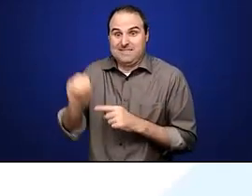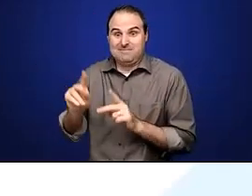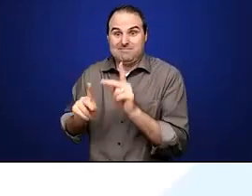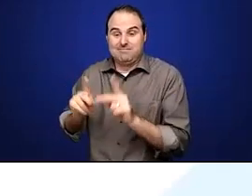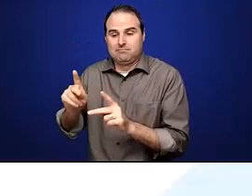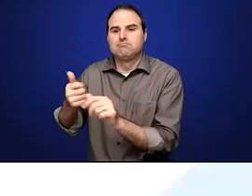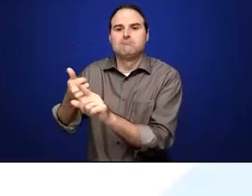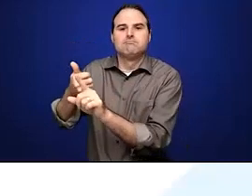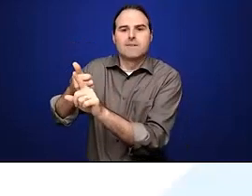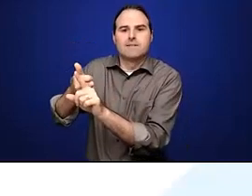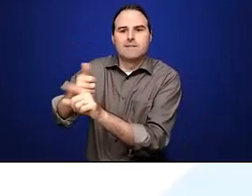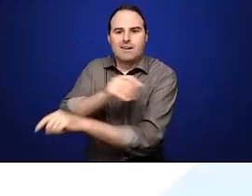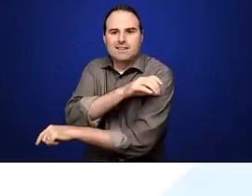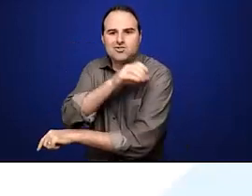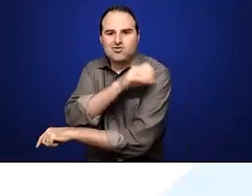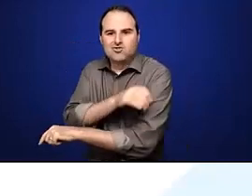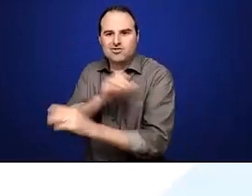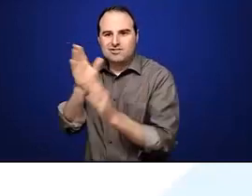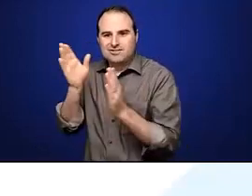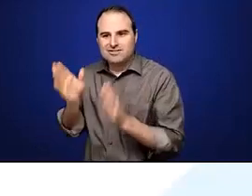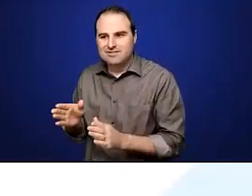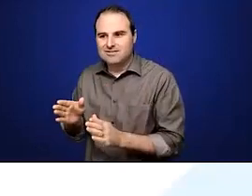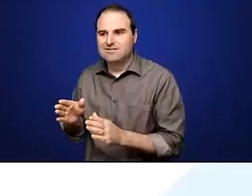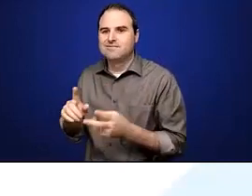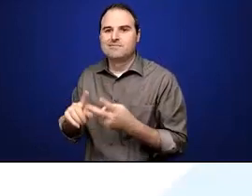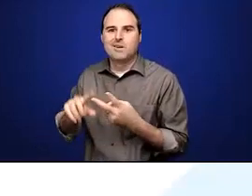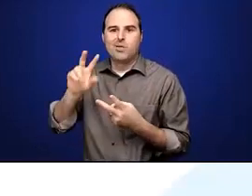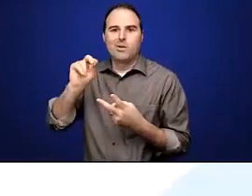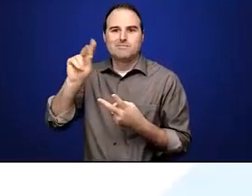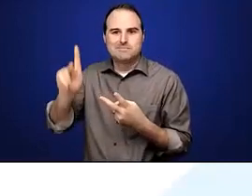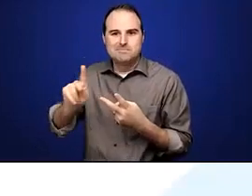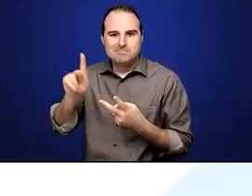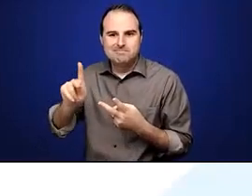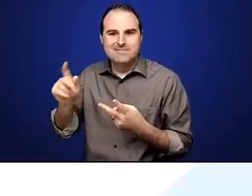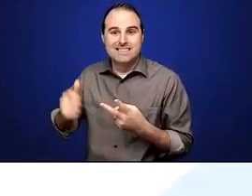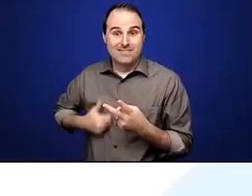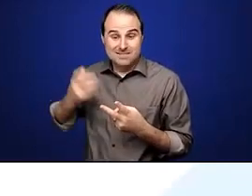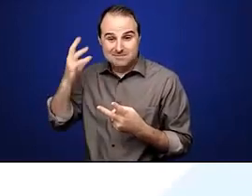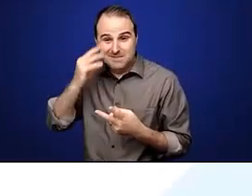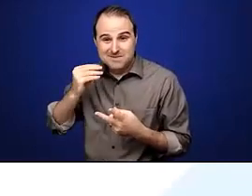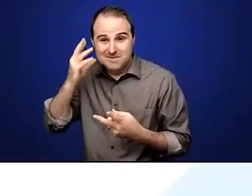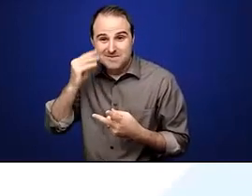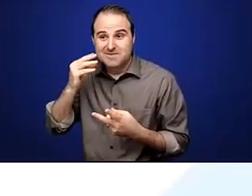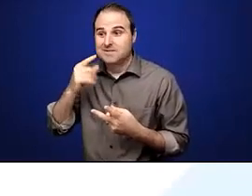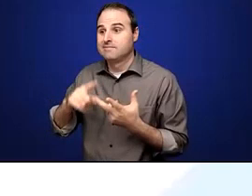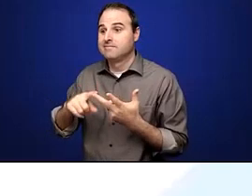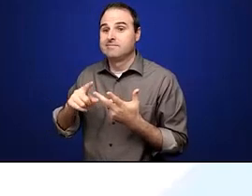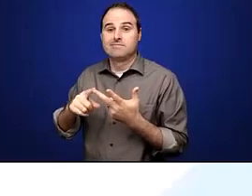We had about 30 people with lived experience, people from different health authorities and industry as well.